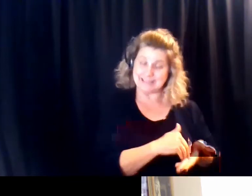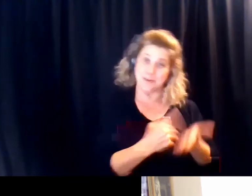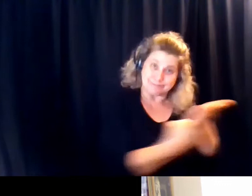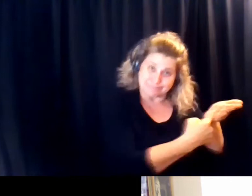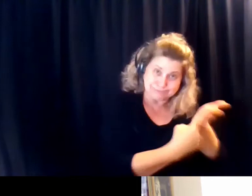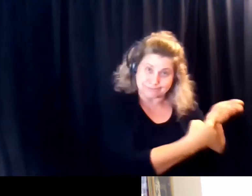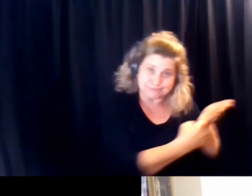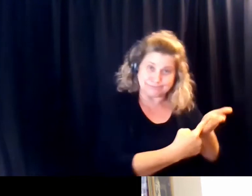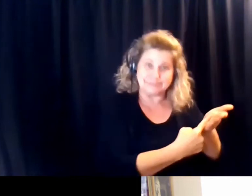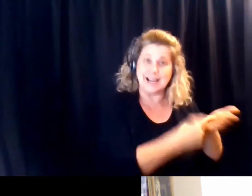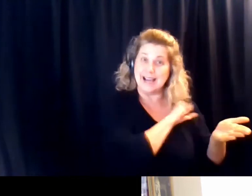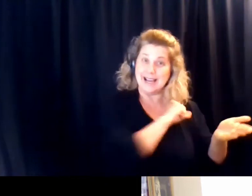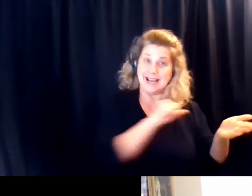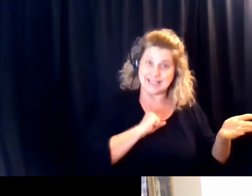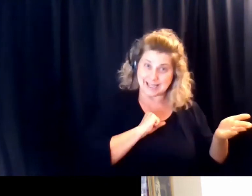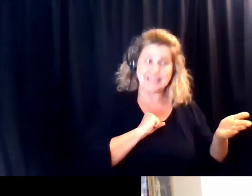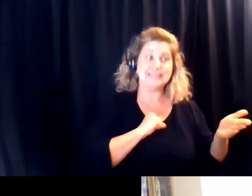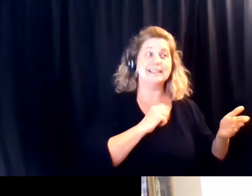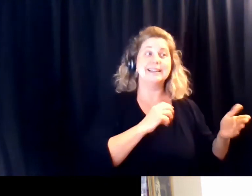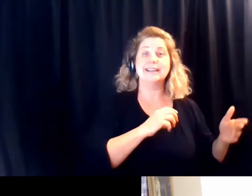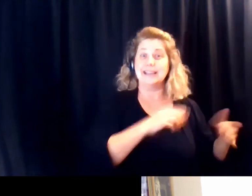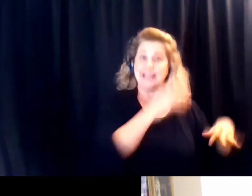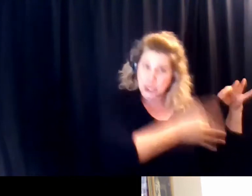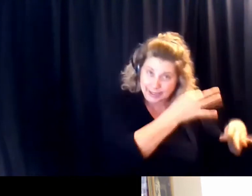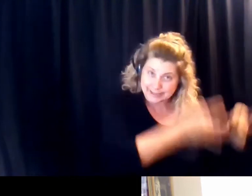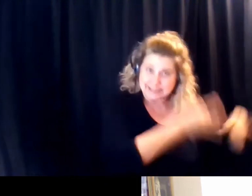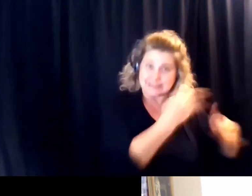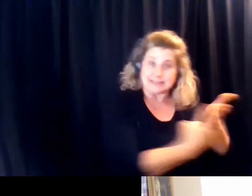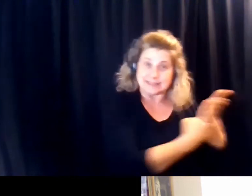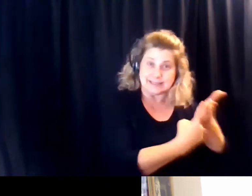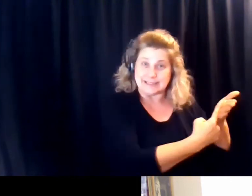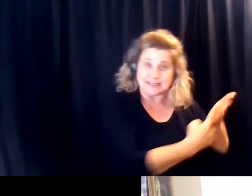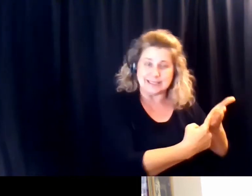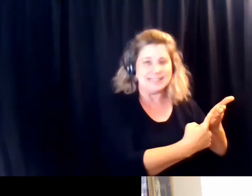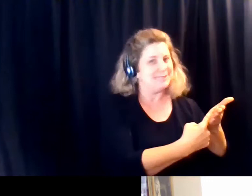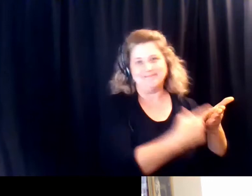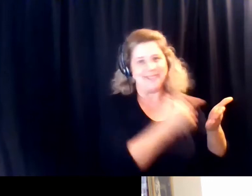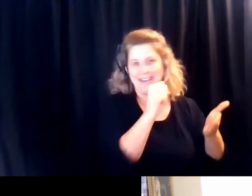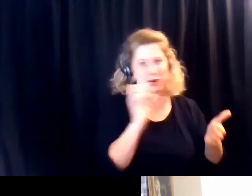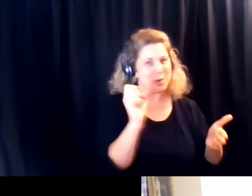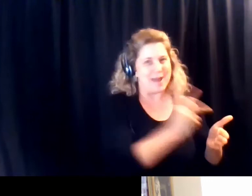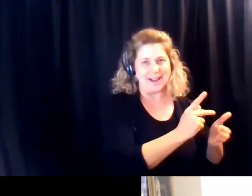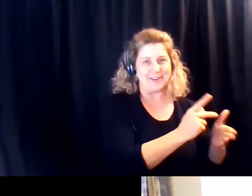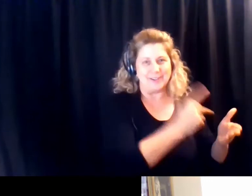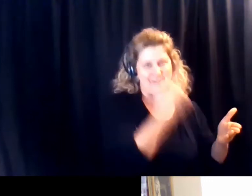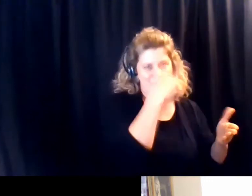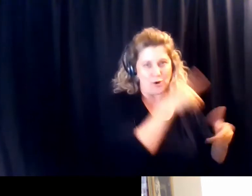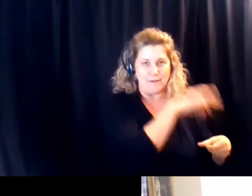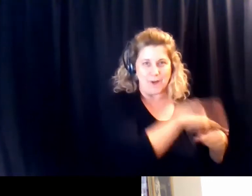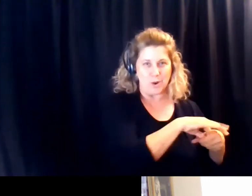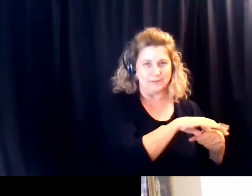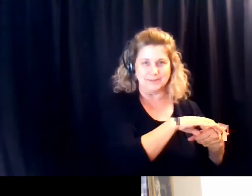Judith Heumann: There's an organization called the United States council and International Disability and they are the national umbrella organization.